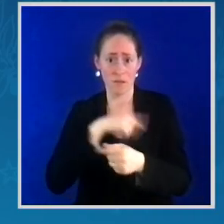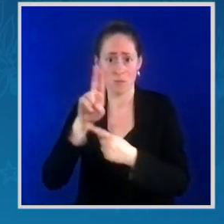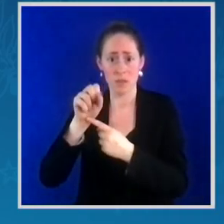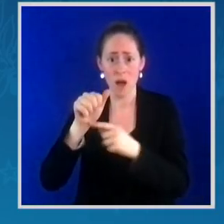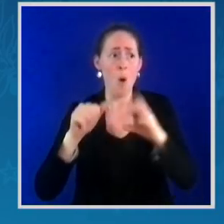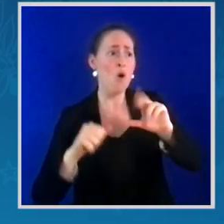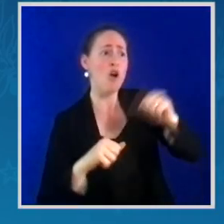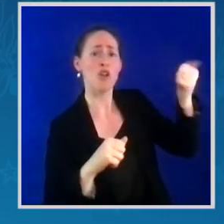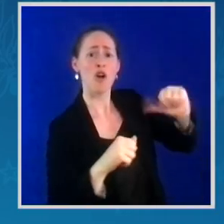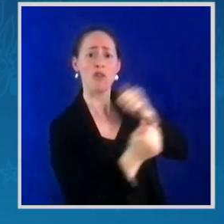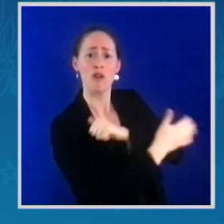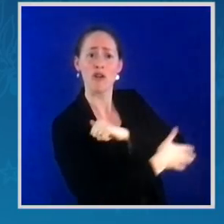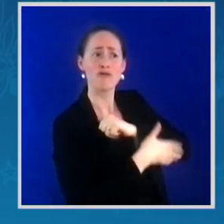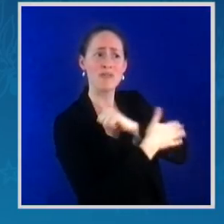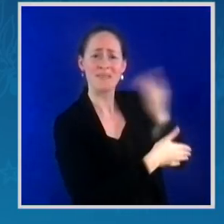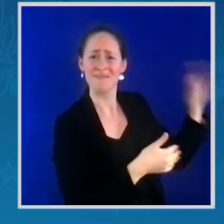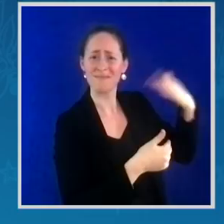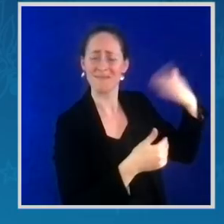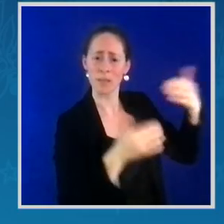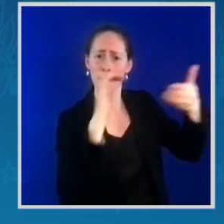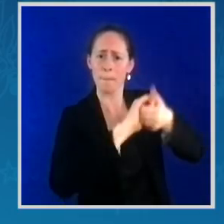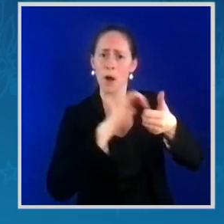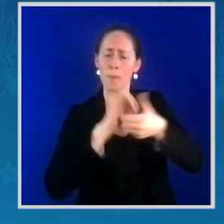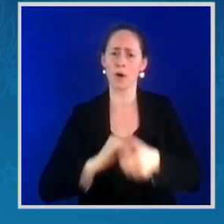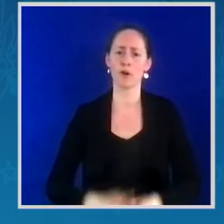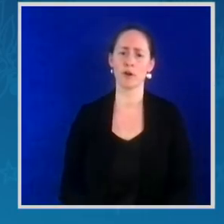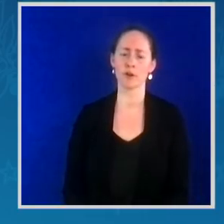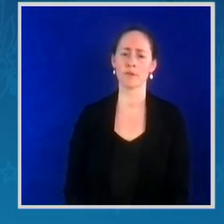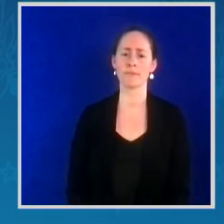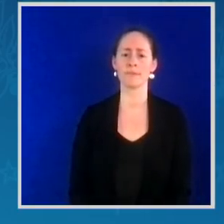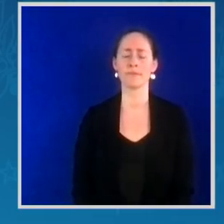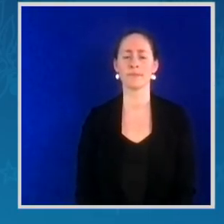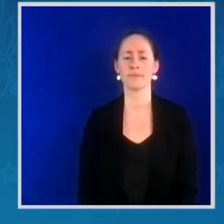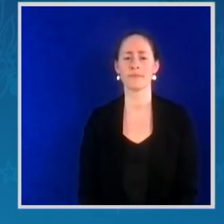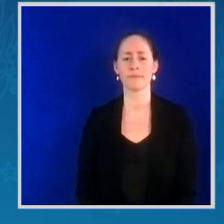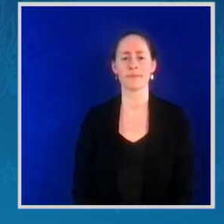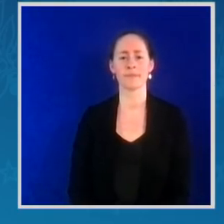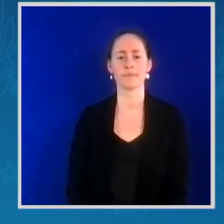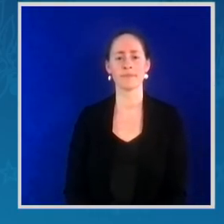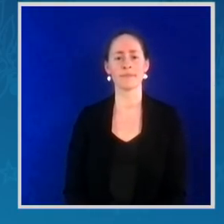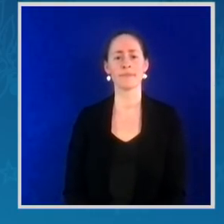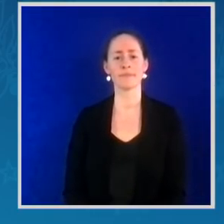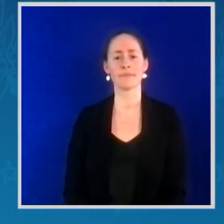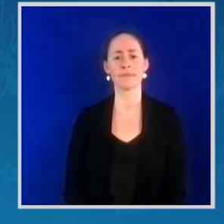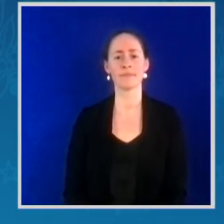we have brought together civil society leaders both in the United States and those of Guatemala.